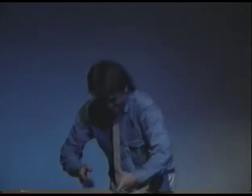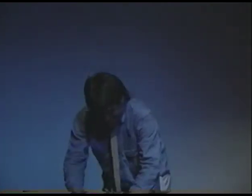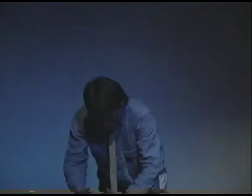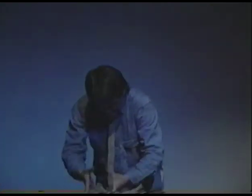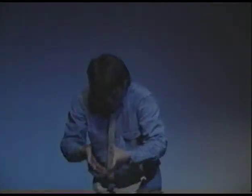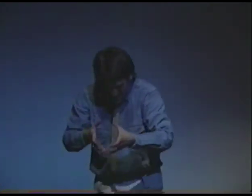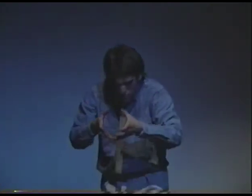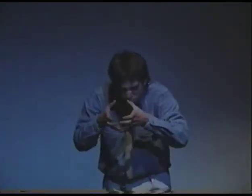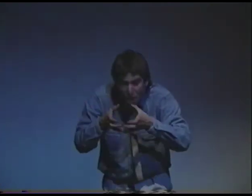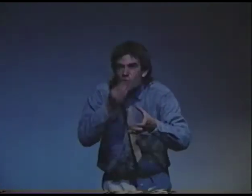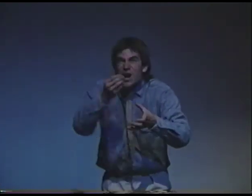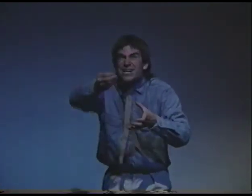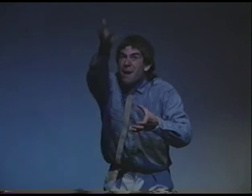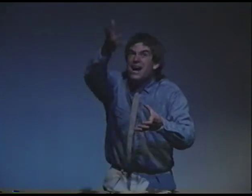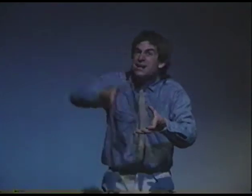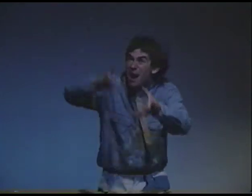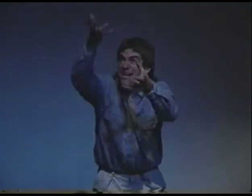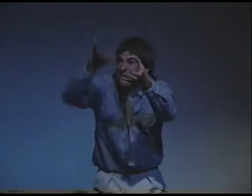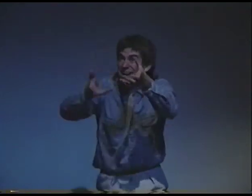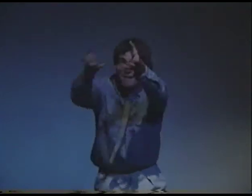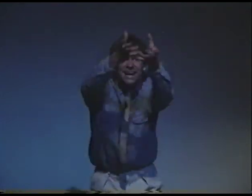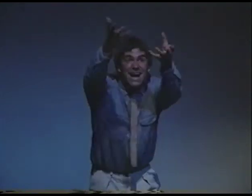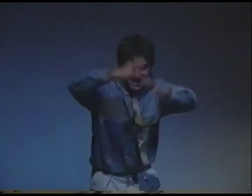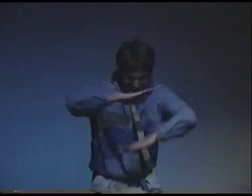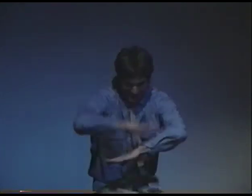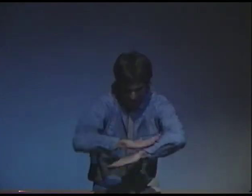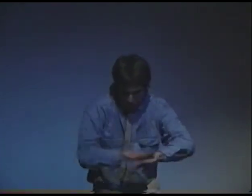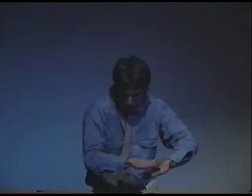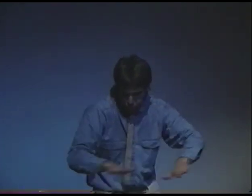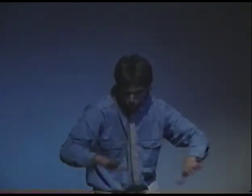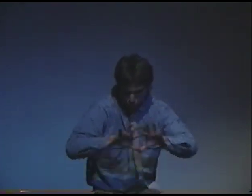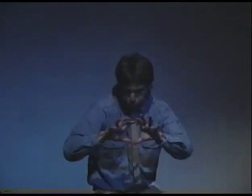Ripe, fresh, melons for sale in the heart of the market,